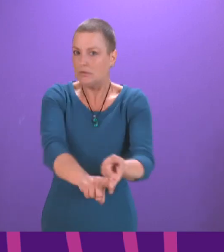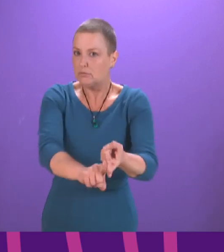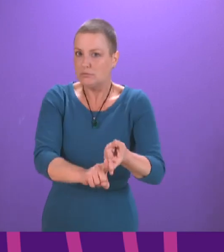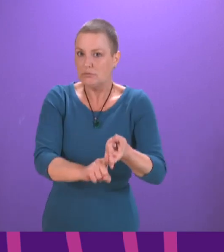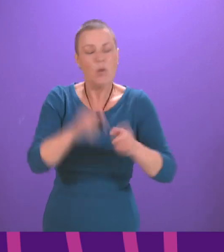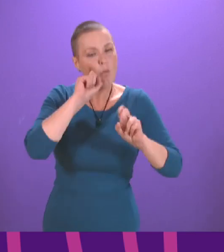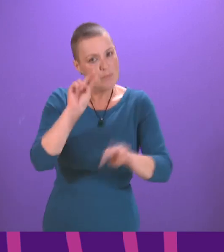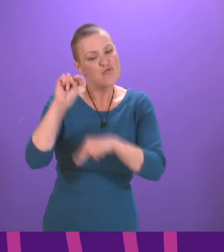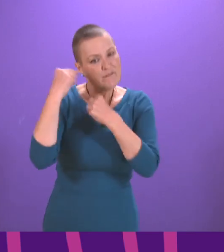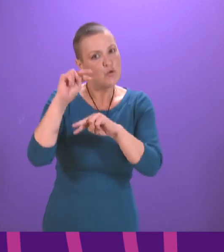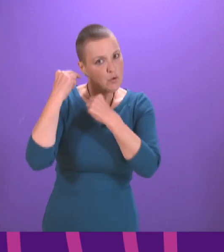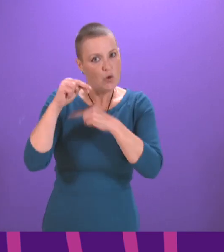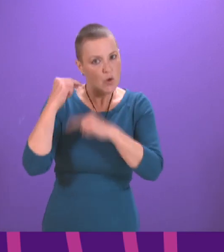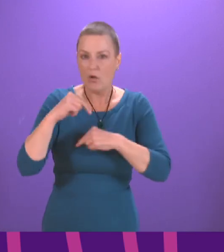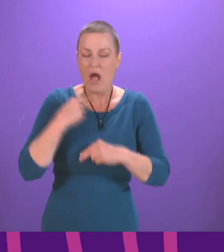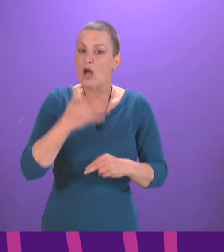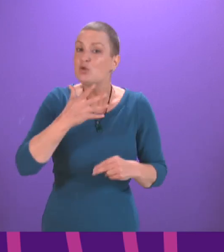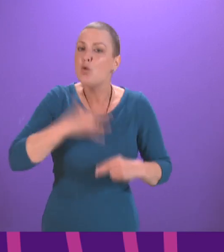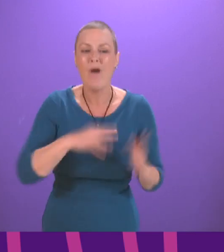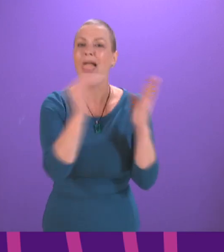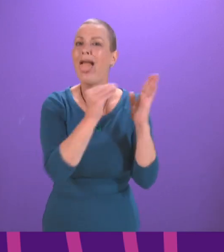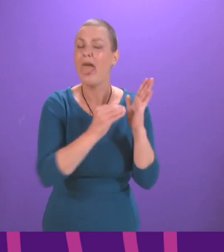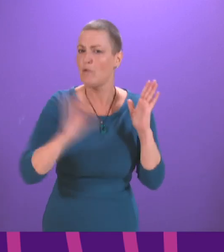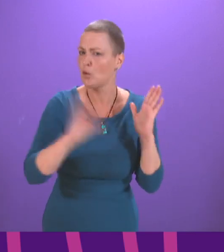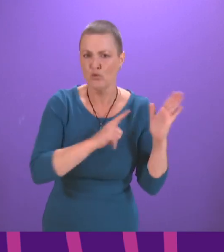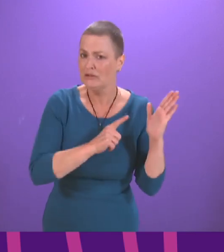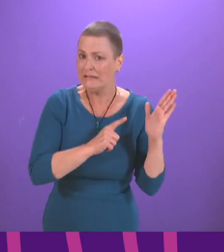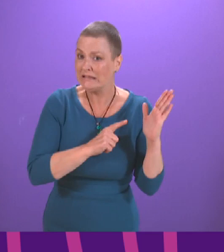nobody wants to restrict anything without it being necessary, or for longer than is